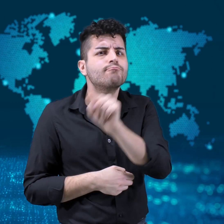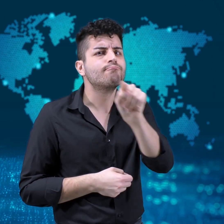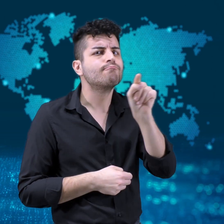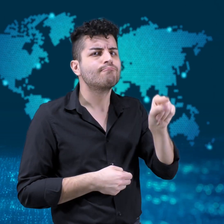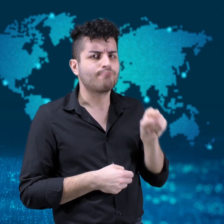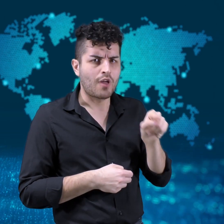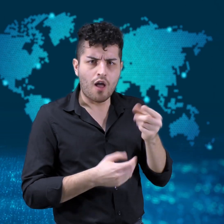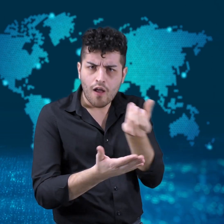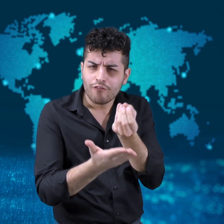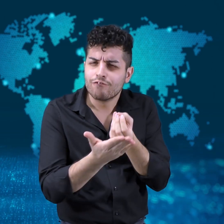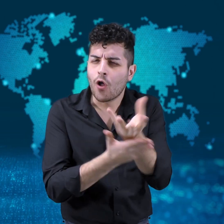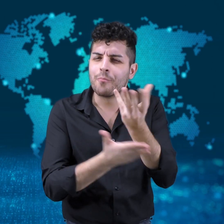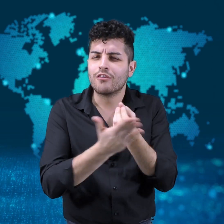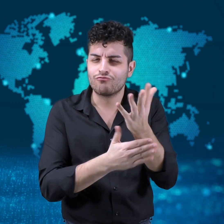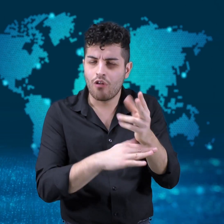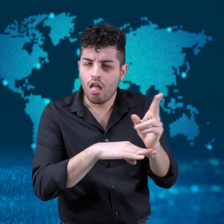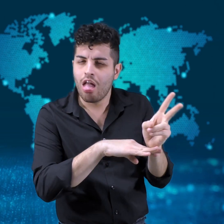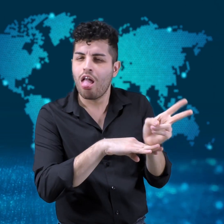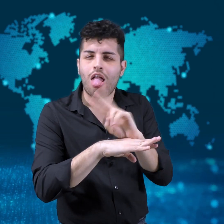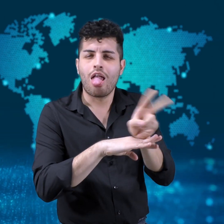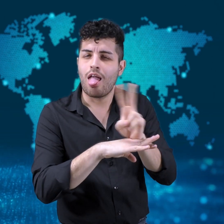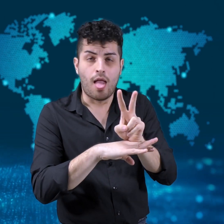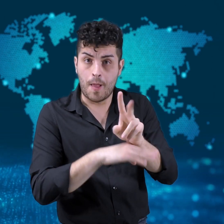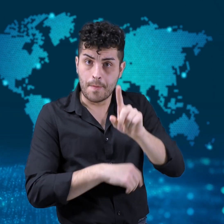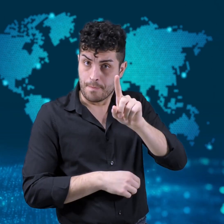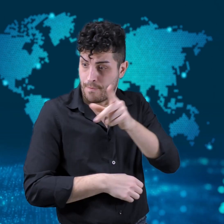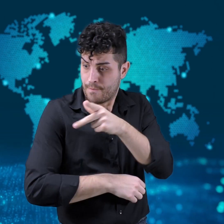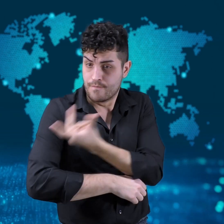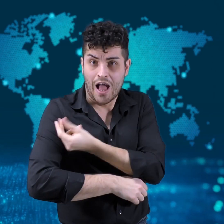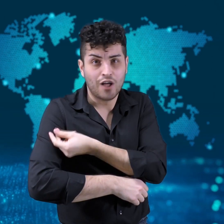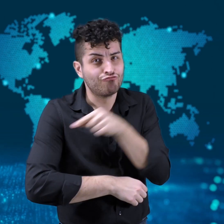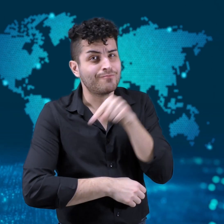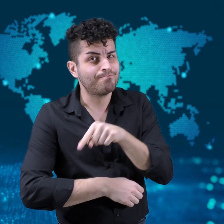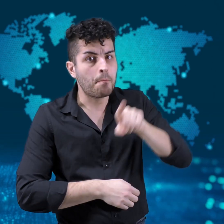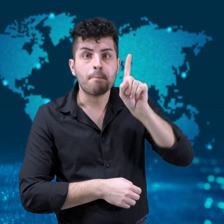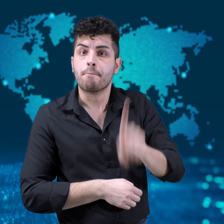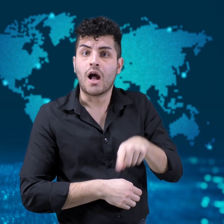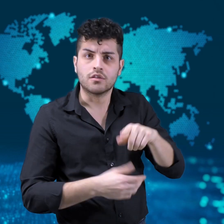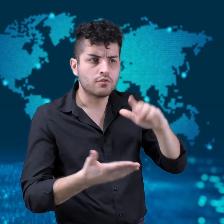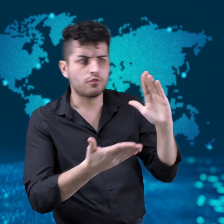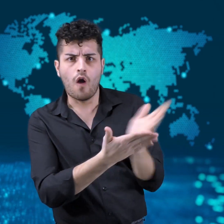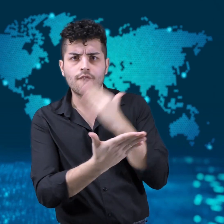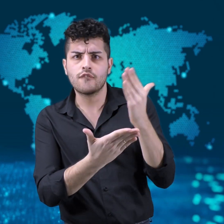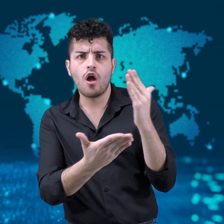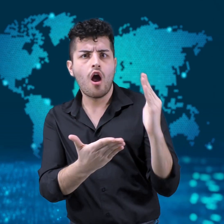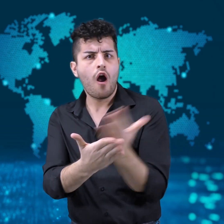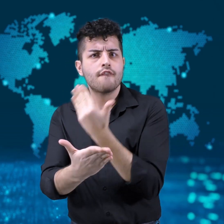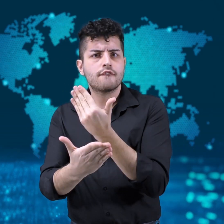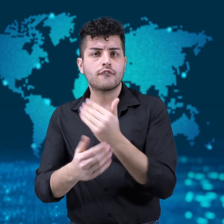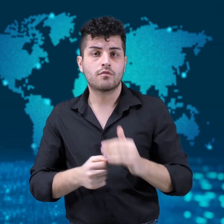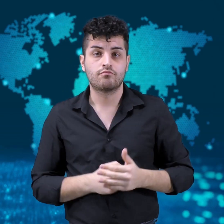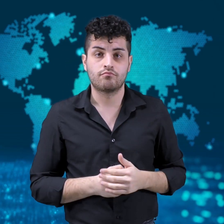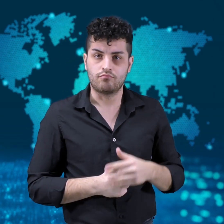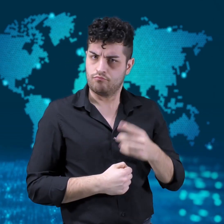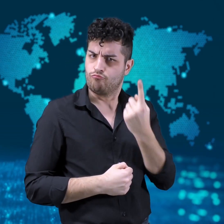The United Nations (UN) is encouraging countries to fight